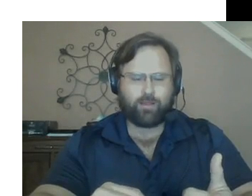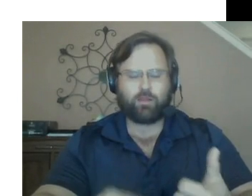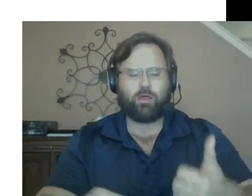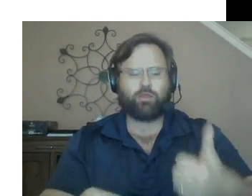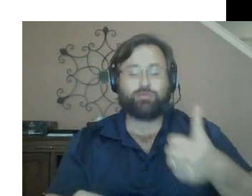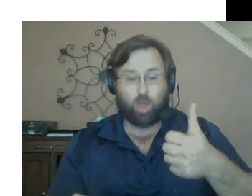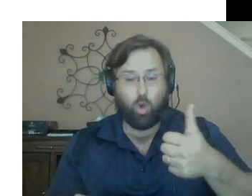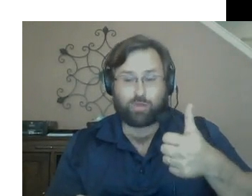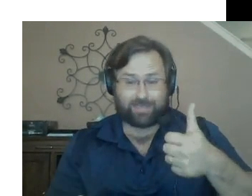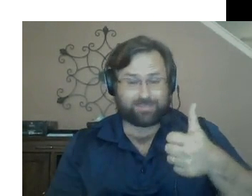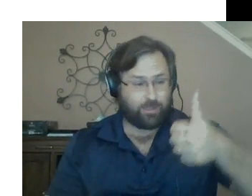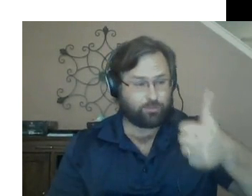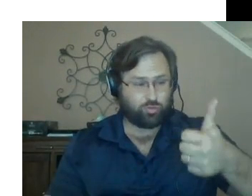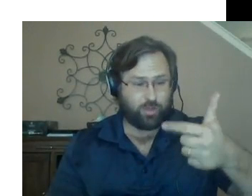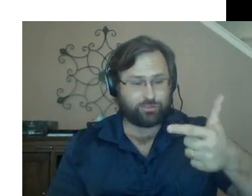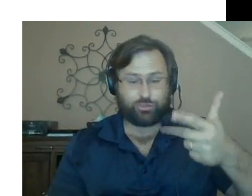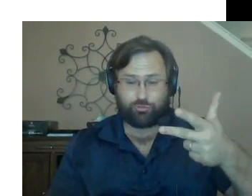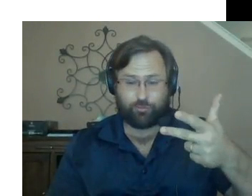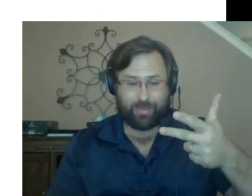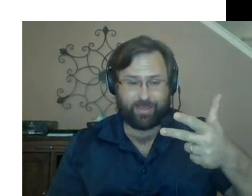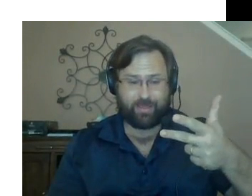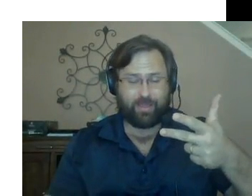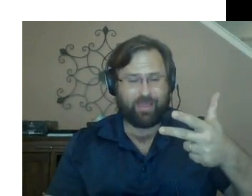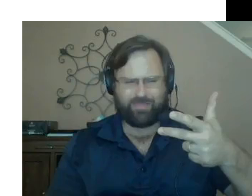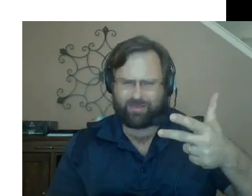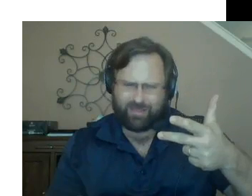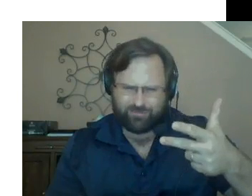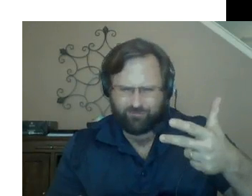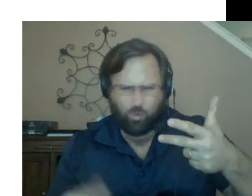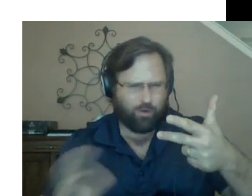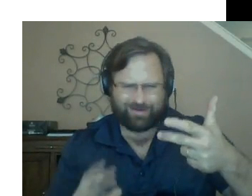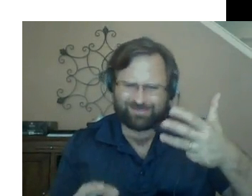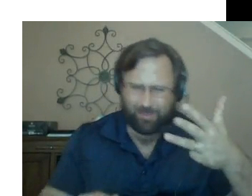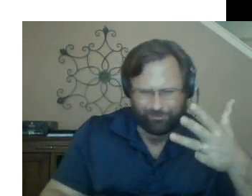use the old ASL numbers one two three and then they get to 4 and some will do